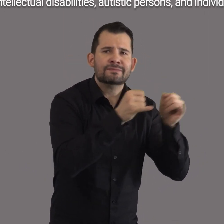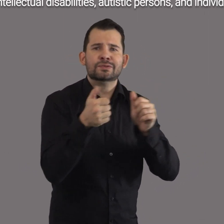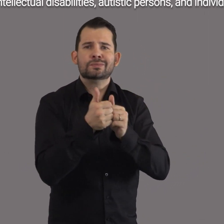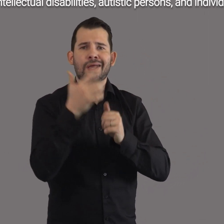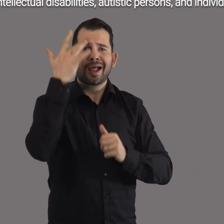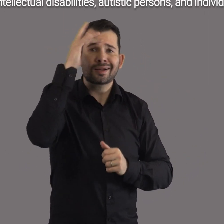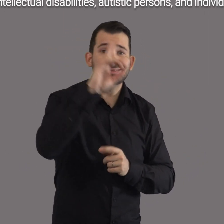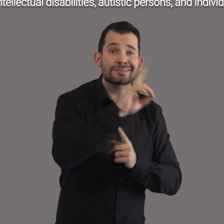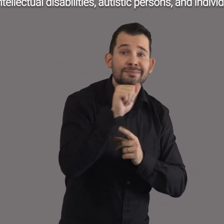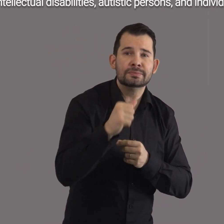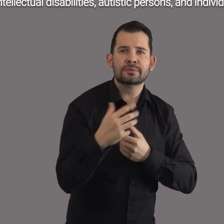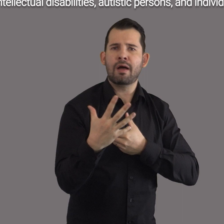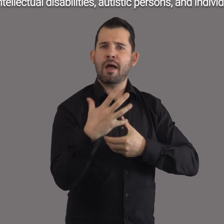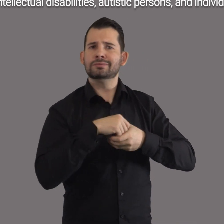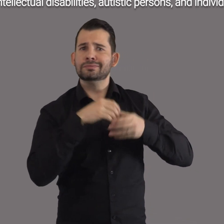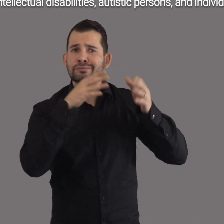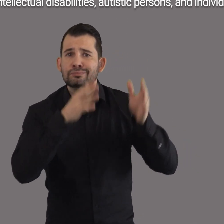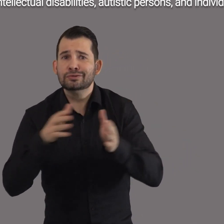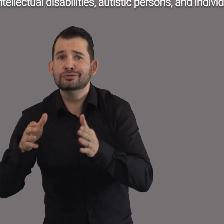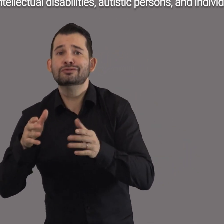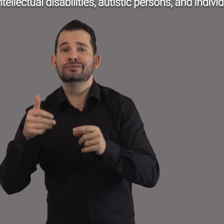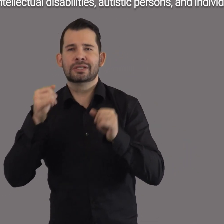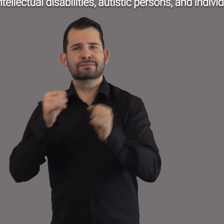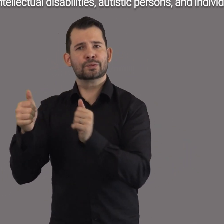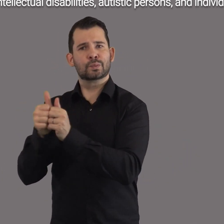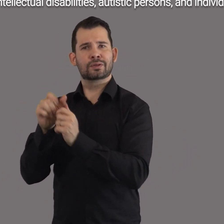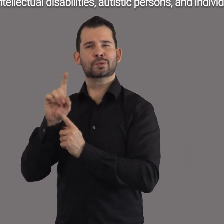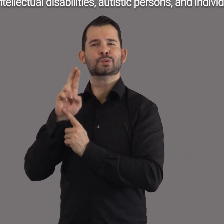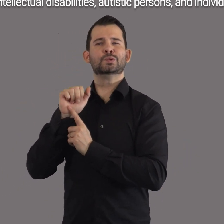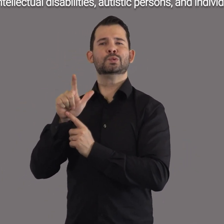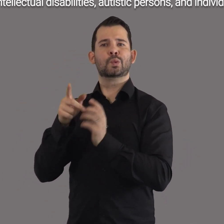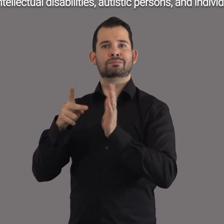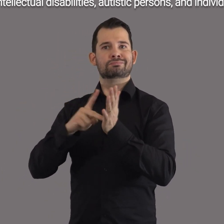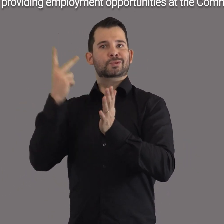individuals with intellectual disabilities, autistic persons, and individuals with a dual